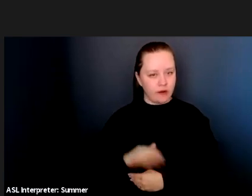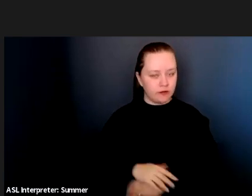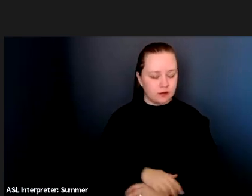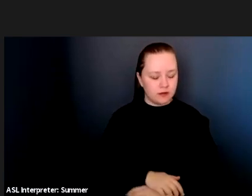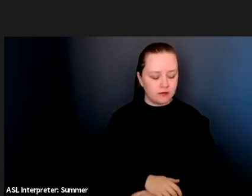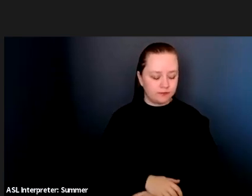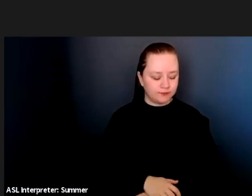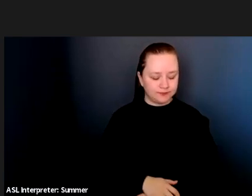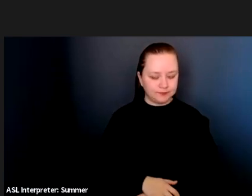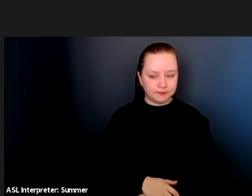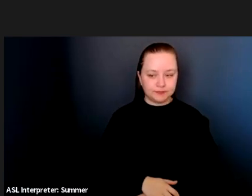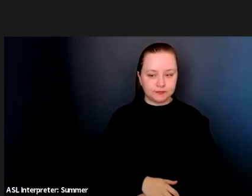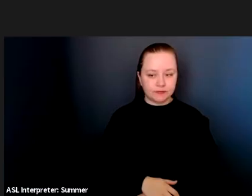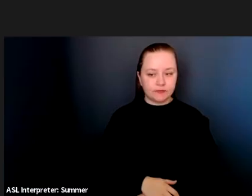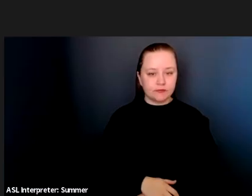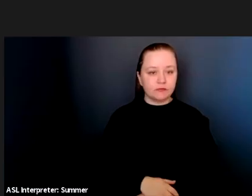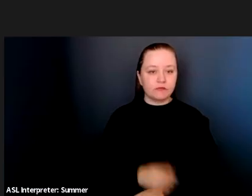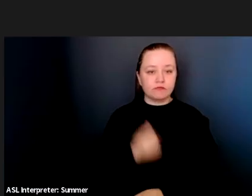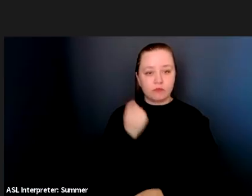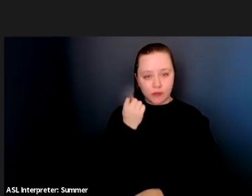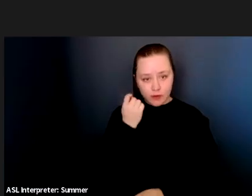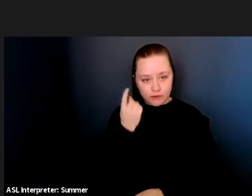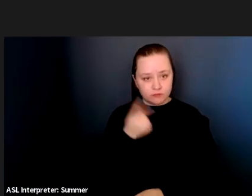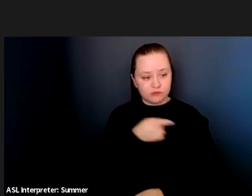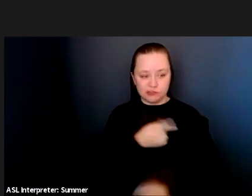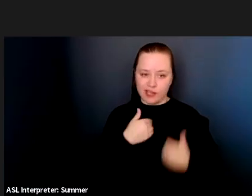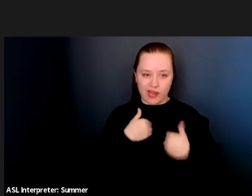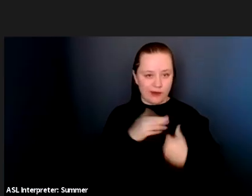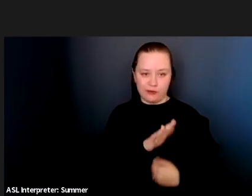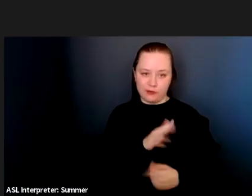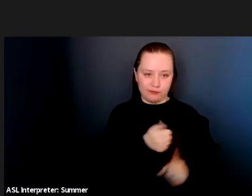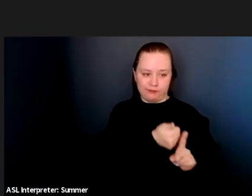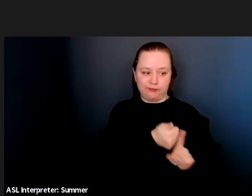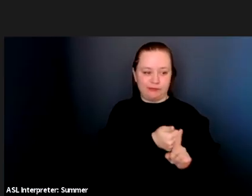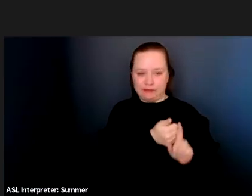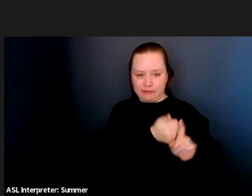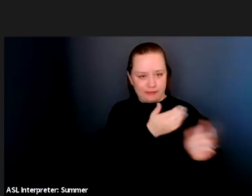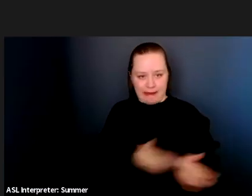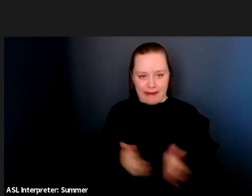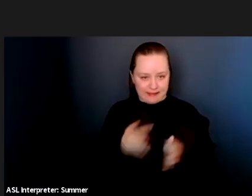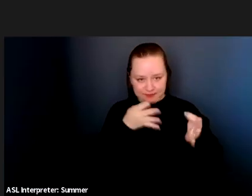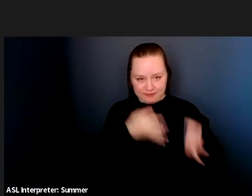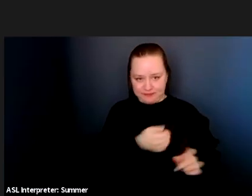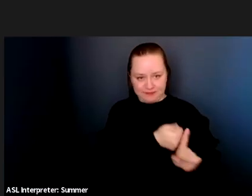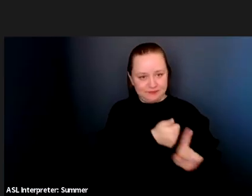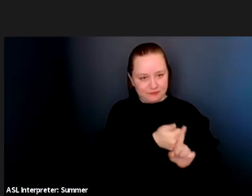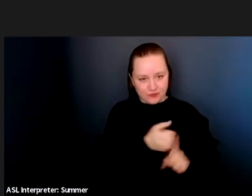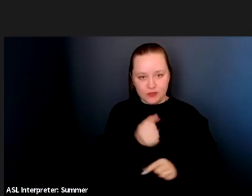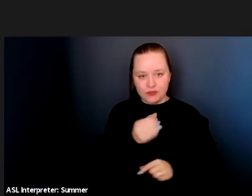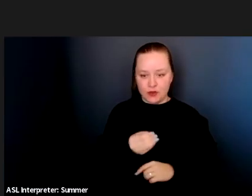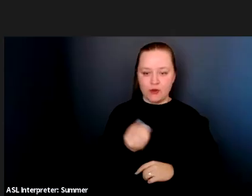However, she had her own plans. So, after a weekend of my husband working and